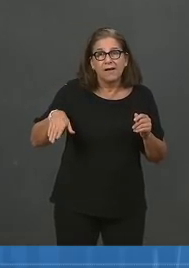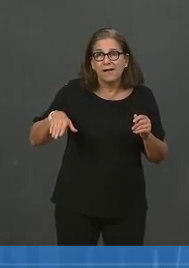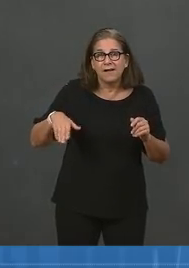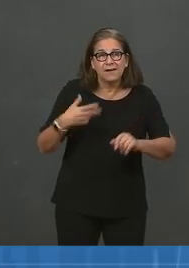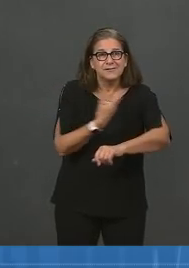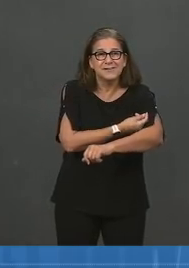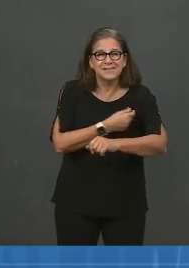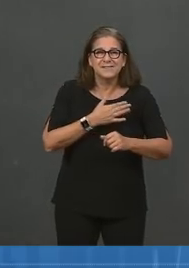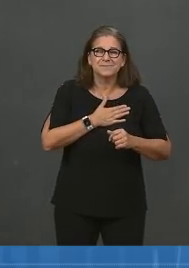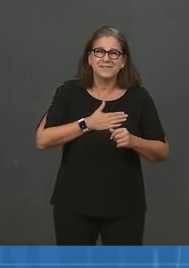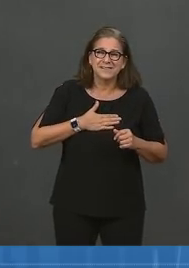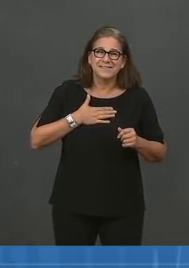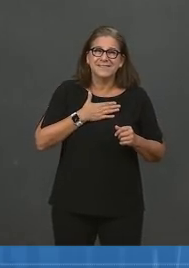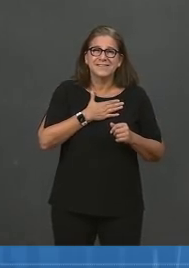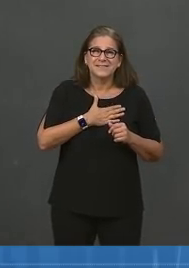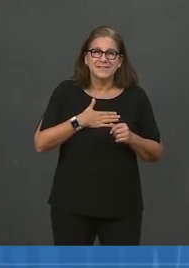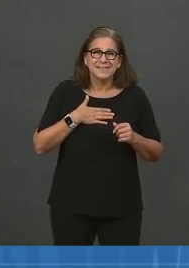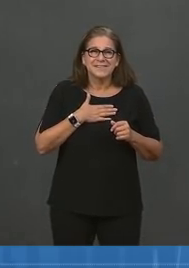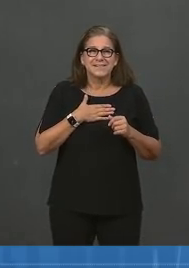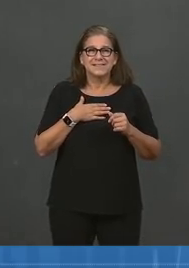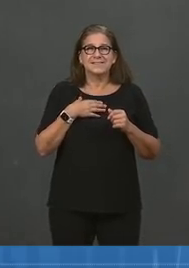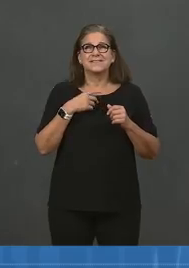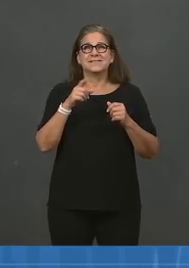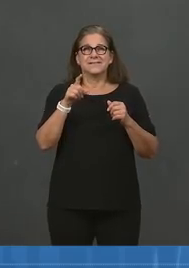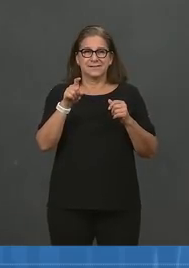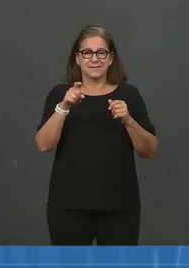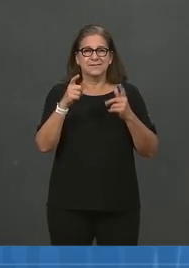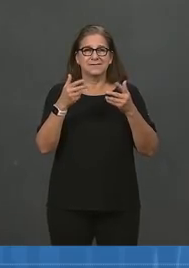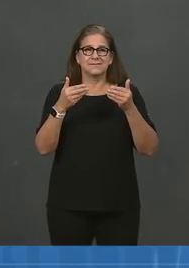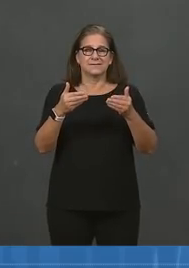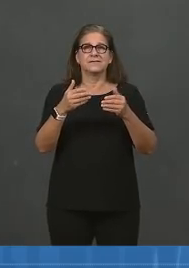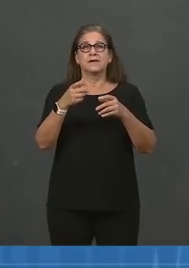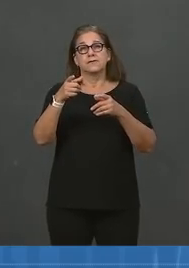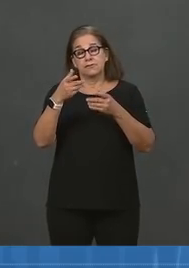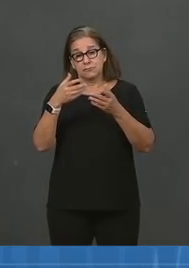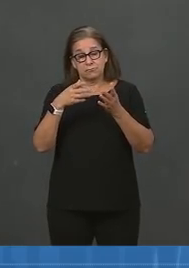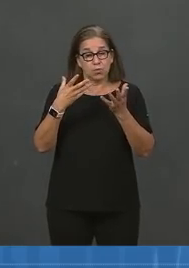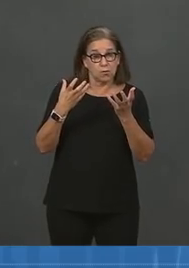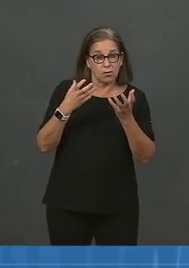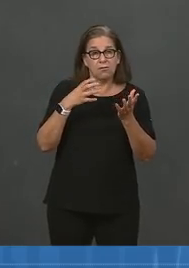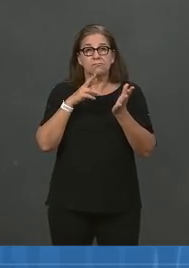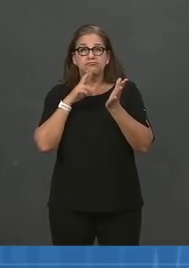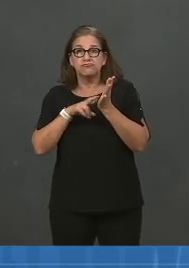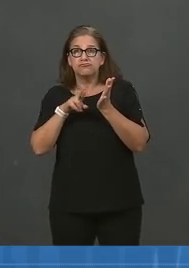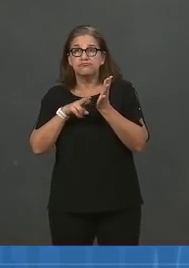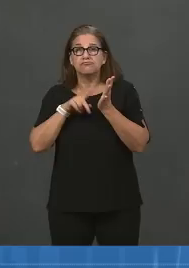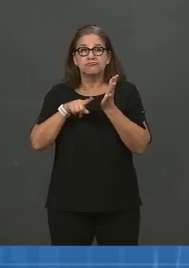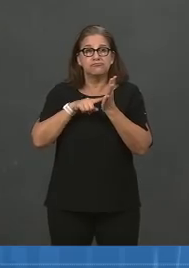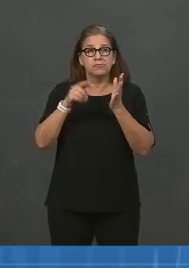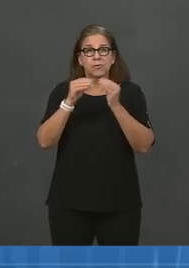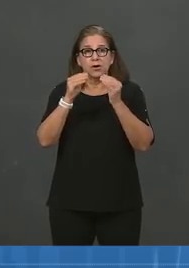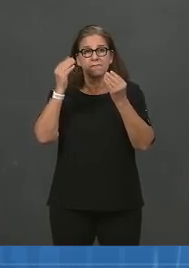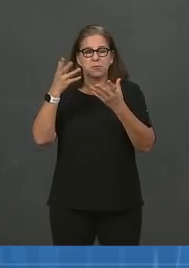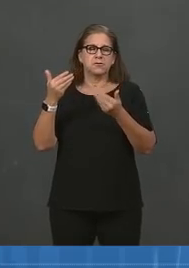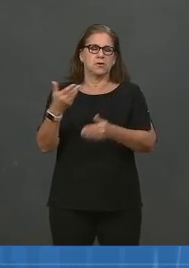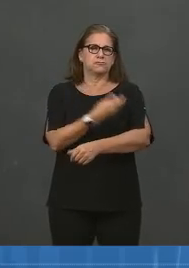to make the decision to get vaccinated. Thank you. I'll now turn things over to Dr. Fauci. Dr. Fauci: Thank you very much,